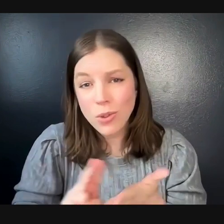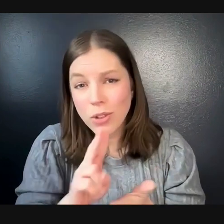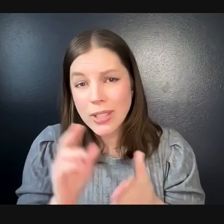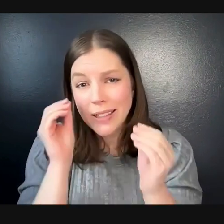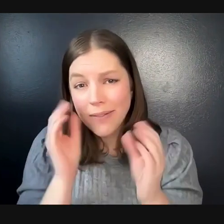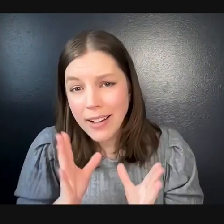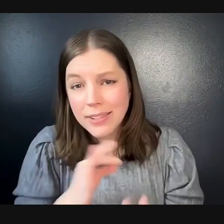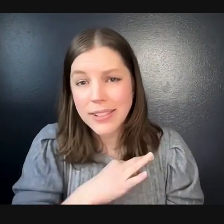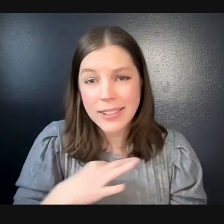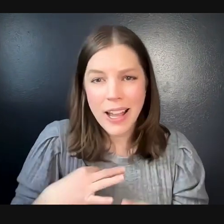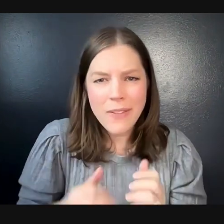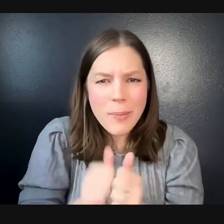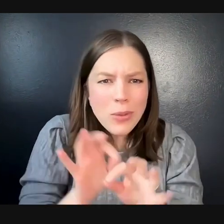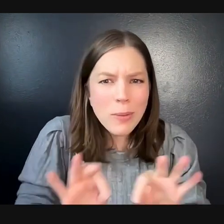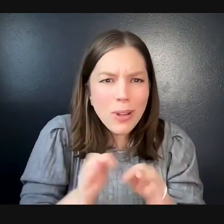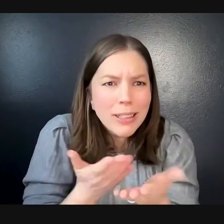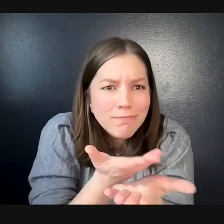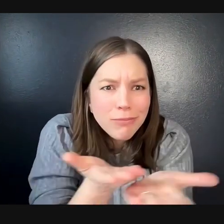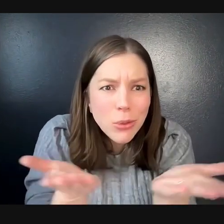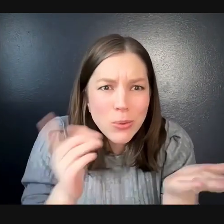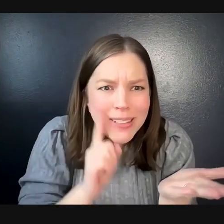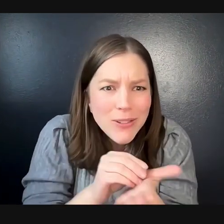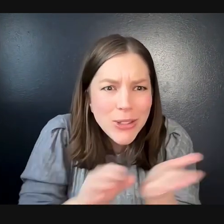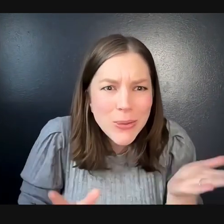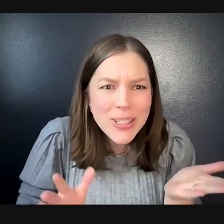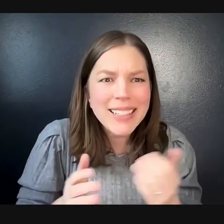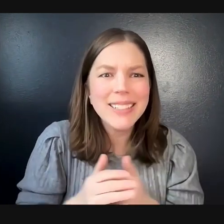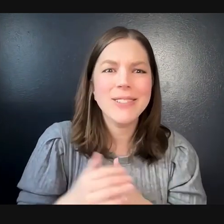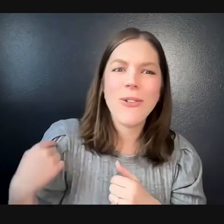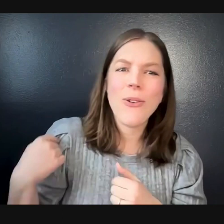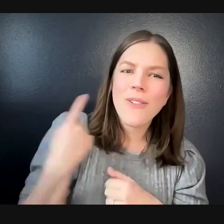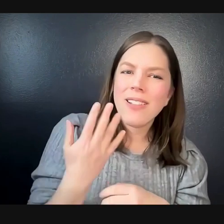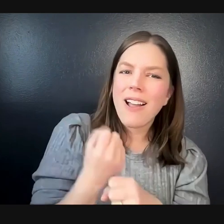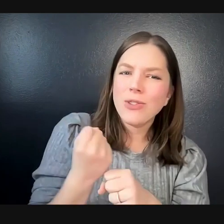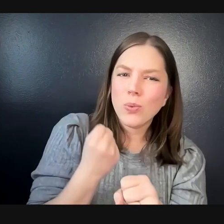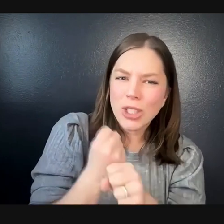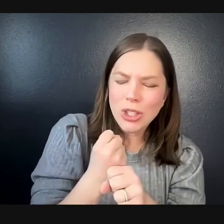and staff, and most importantly, you, deaf students. Over the years, we've noticed deaf students